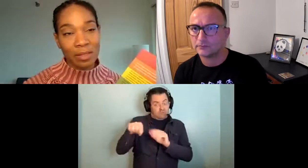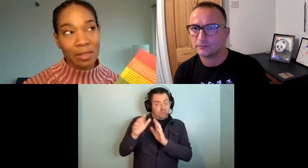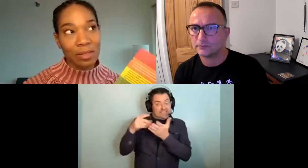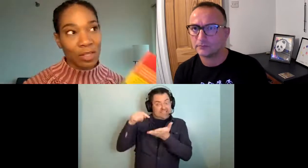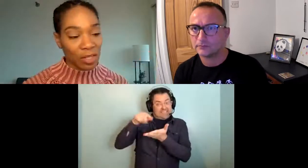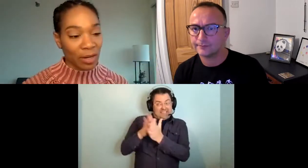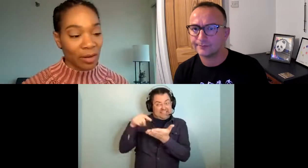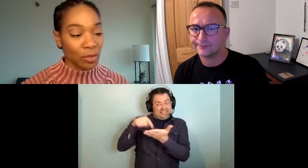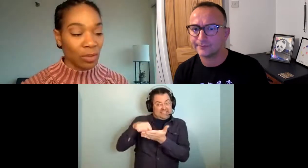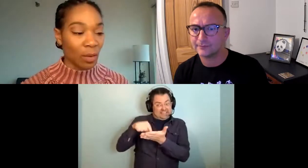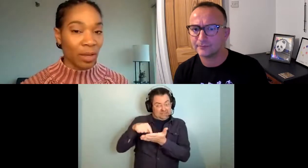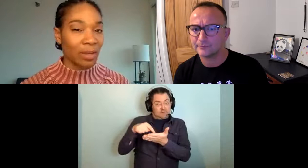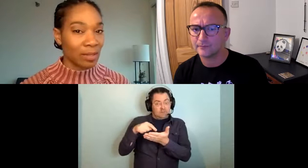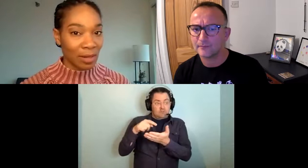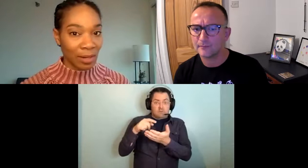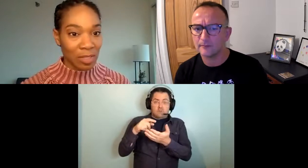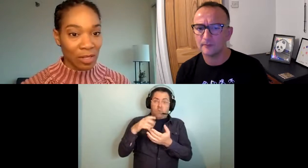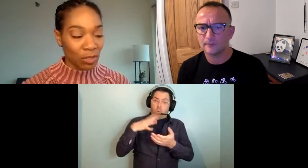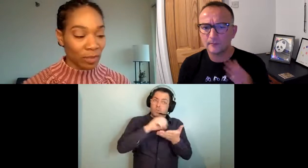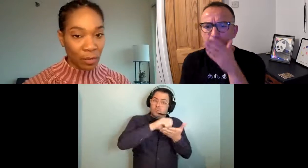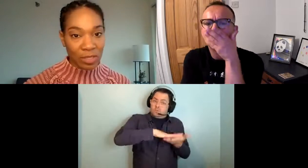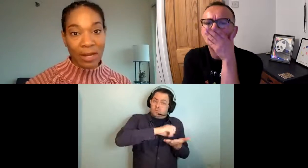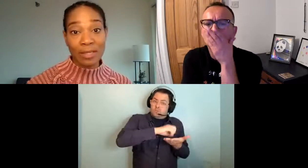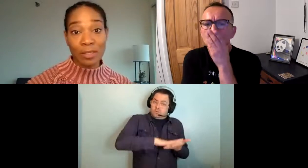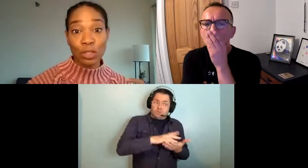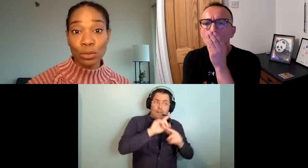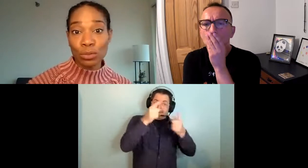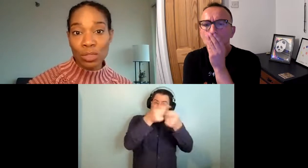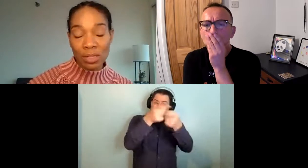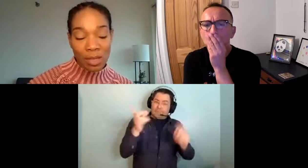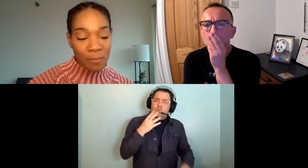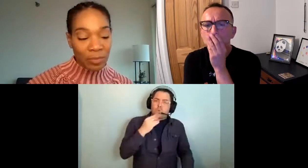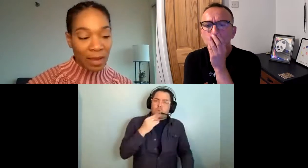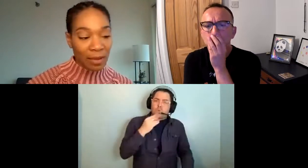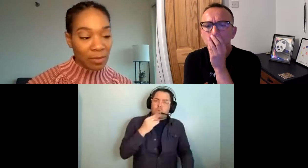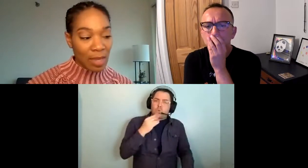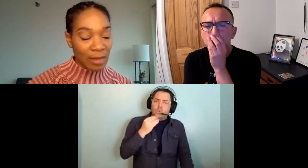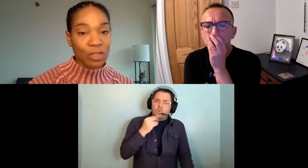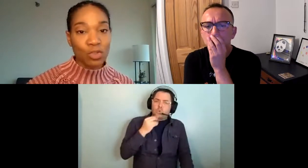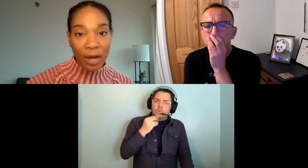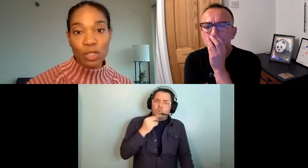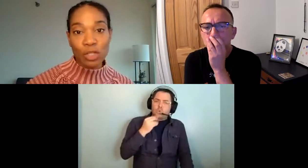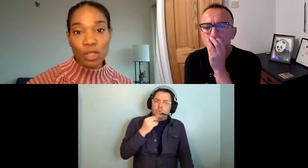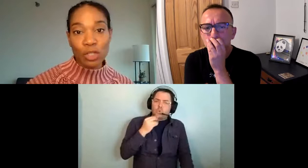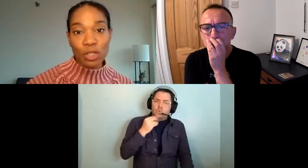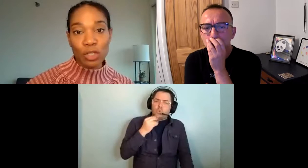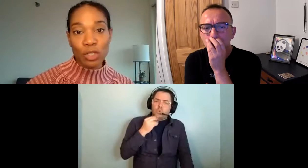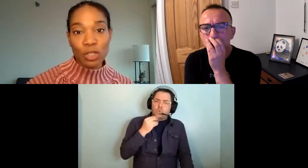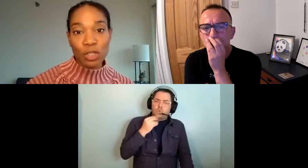credit to the communities that created the language because I often times I feel like narratives and